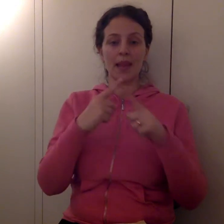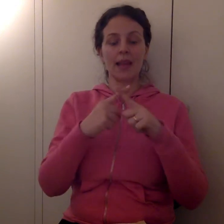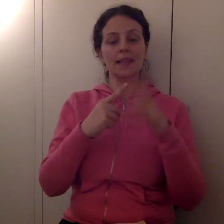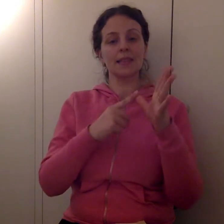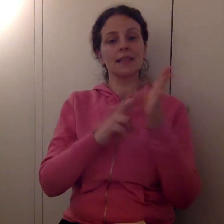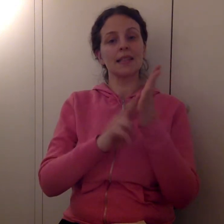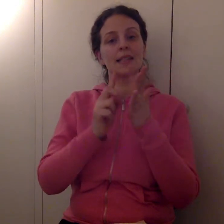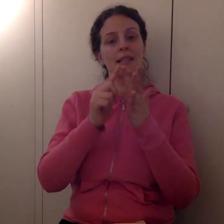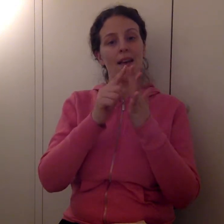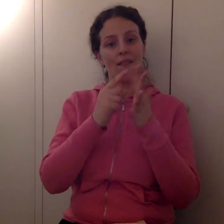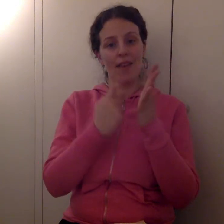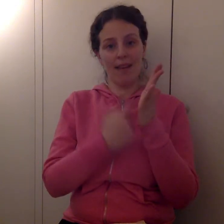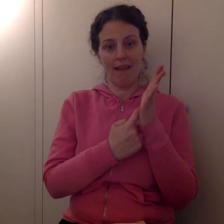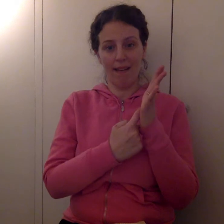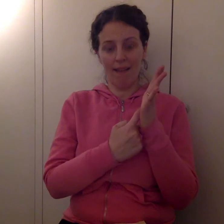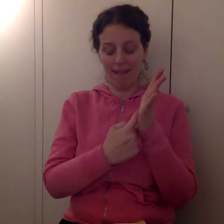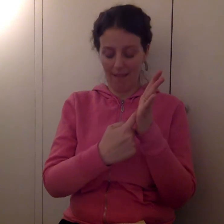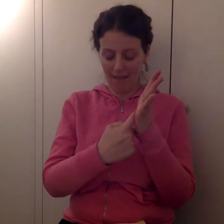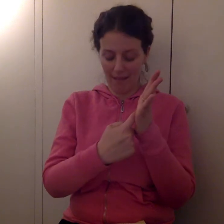XAVIER